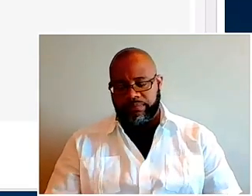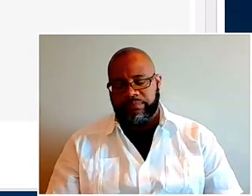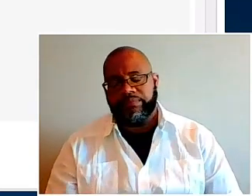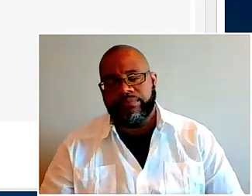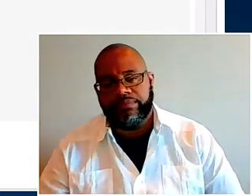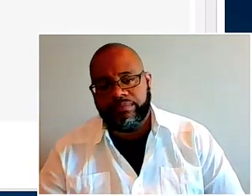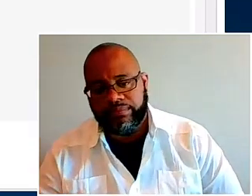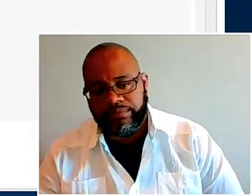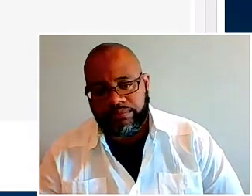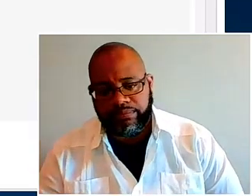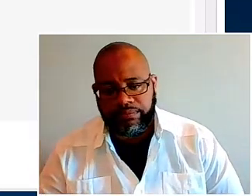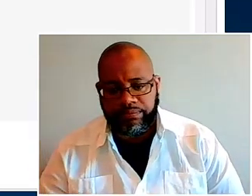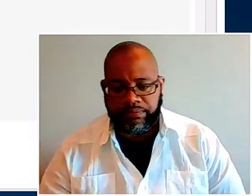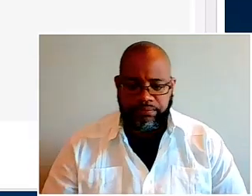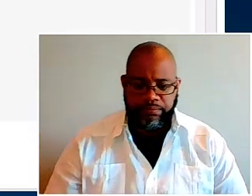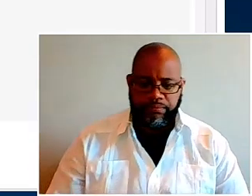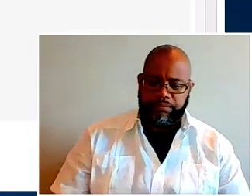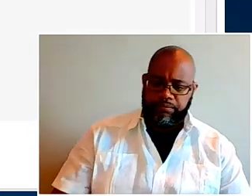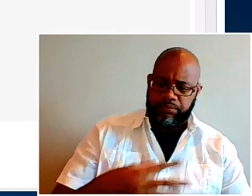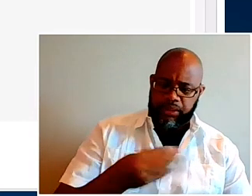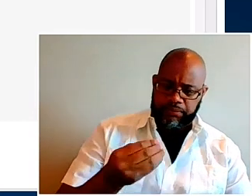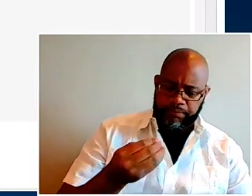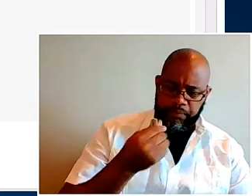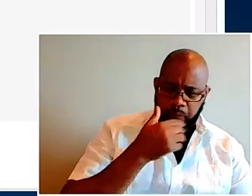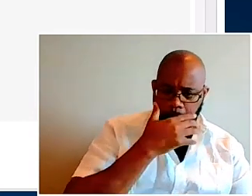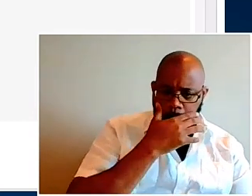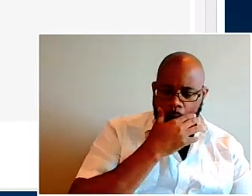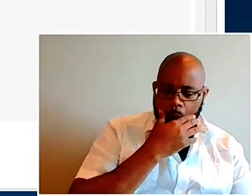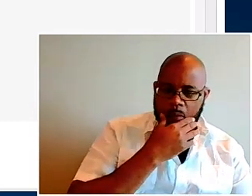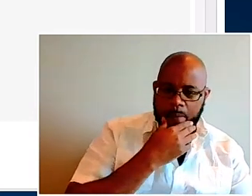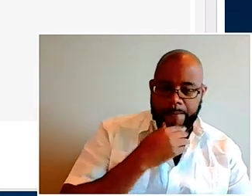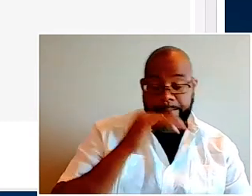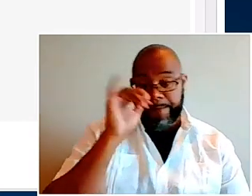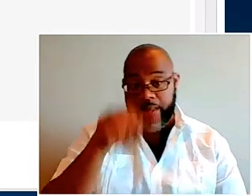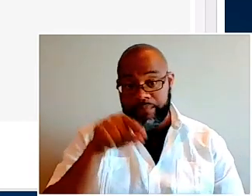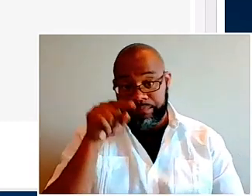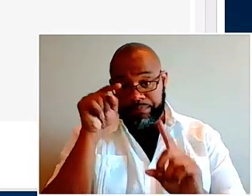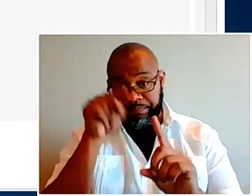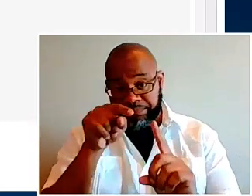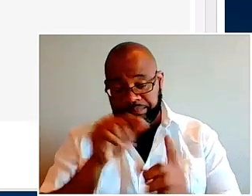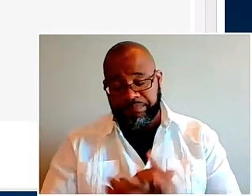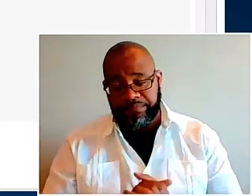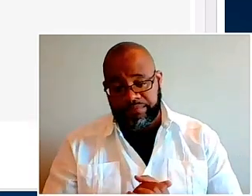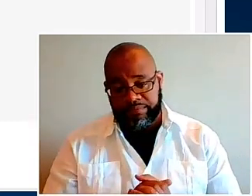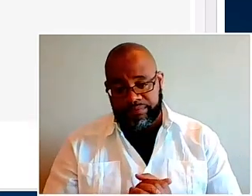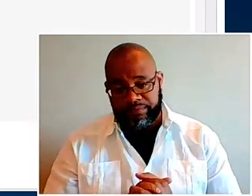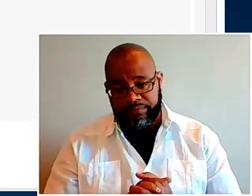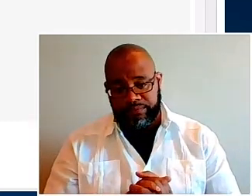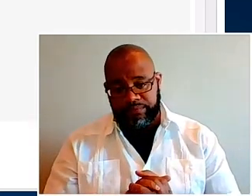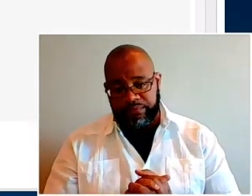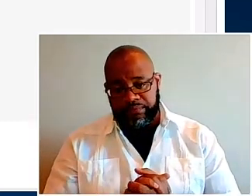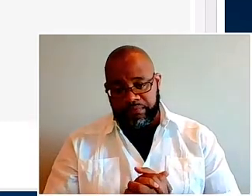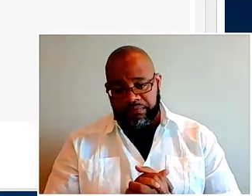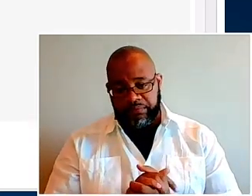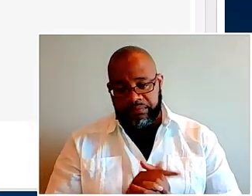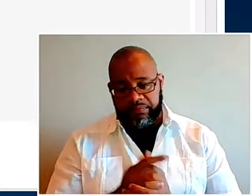And these are the exemptions as we've